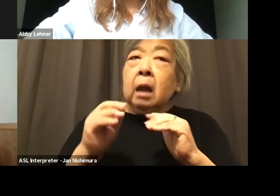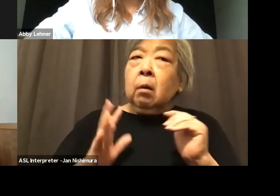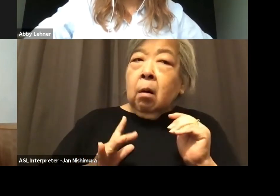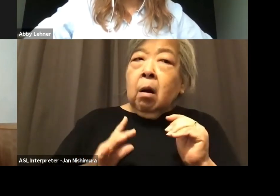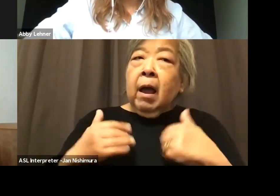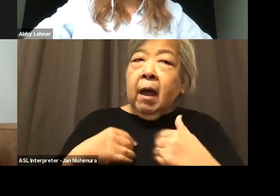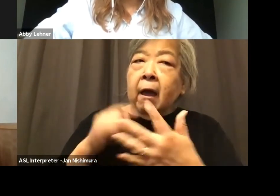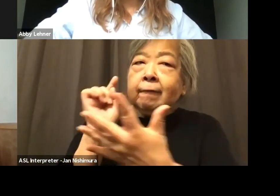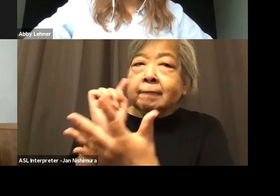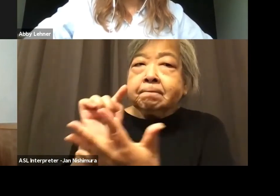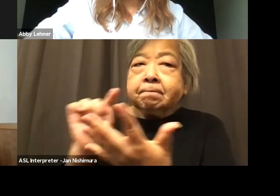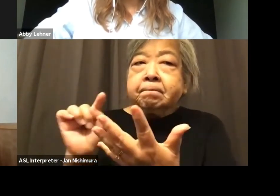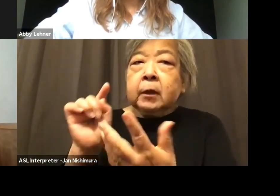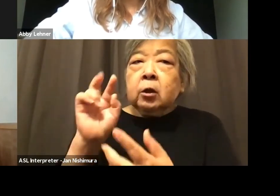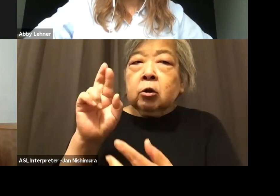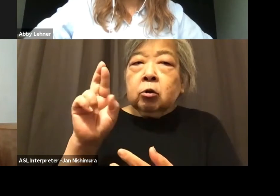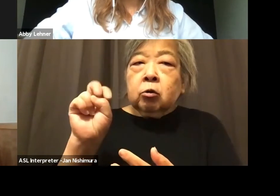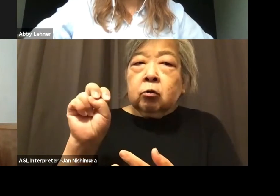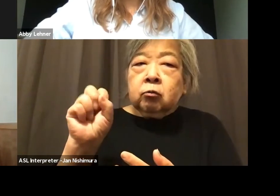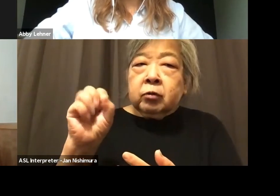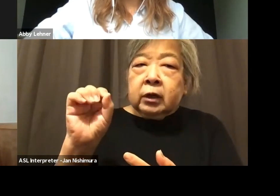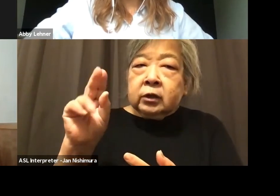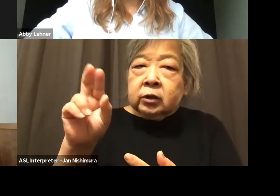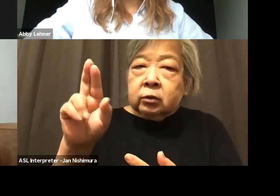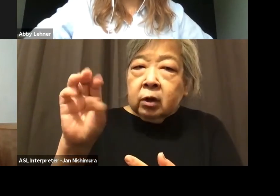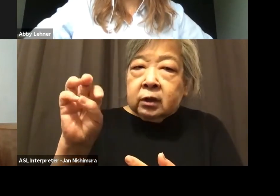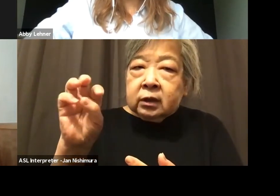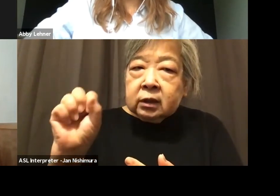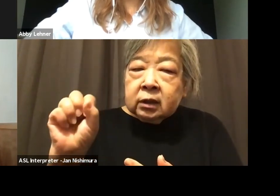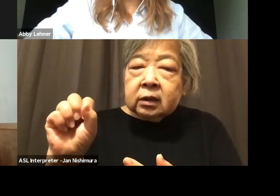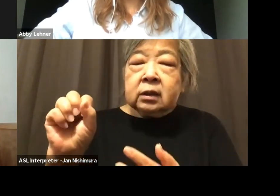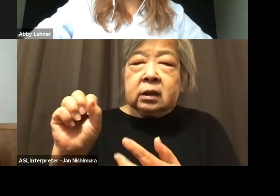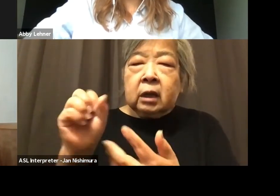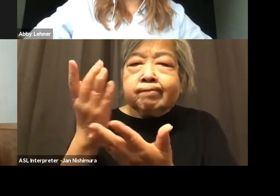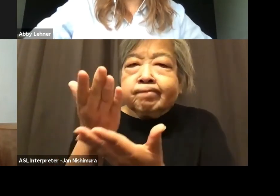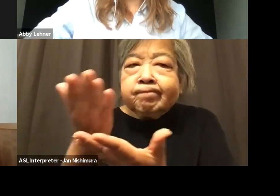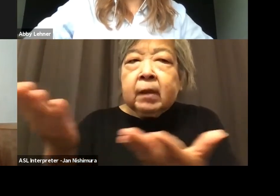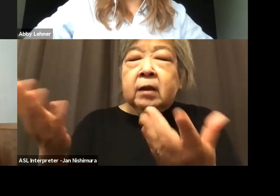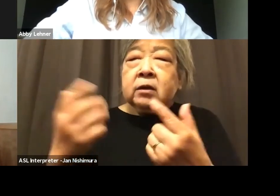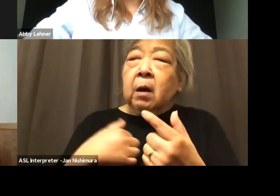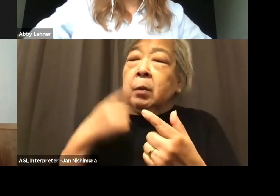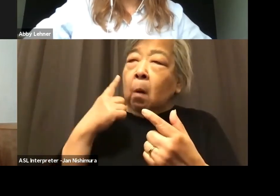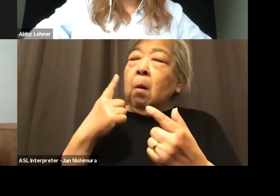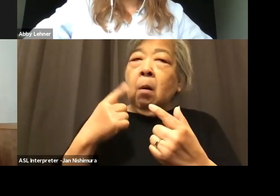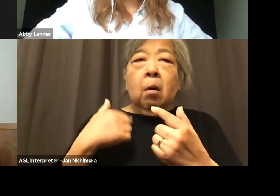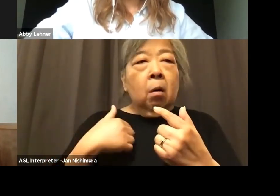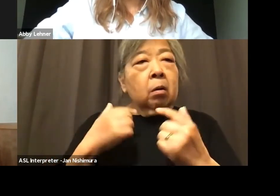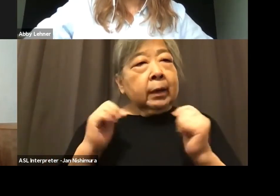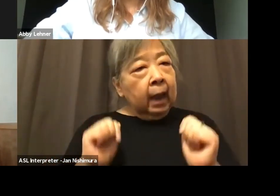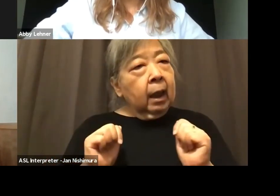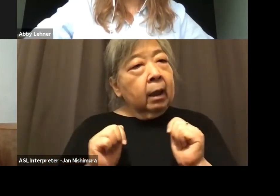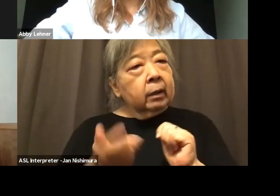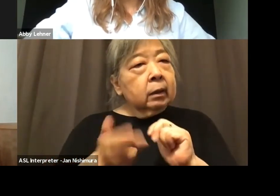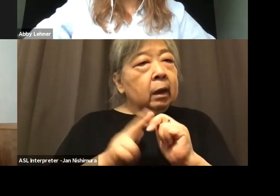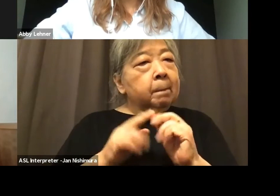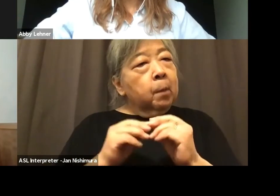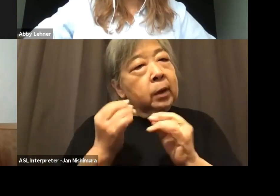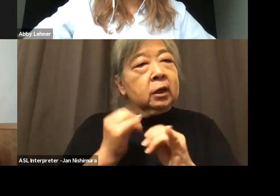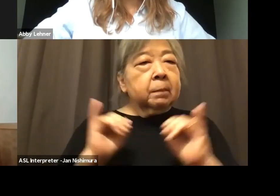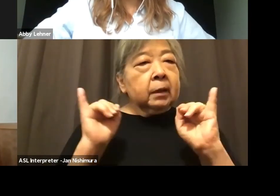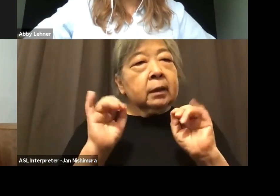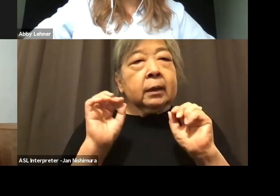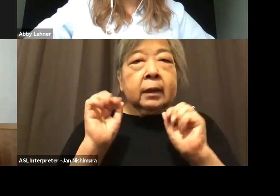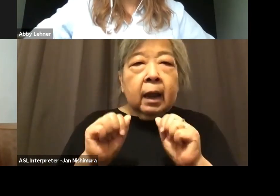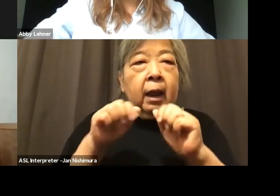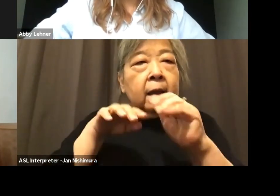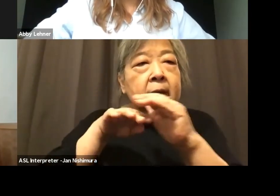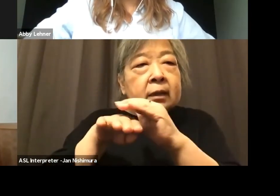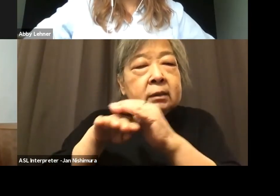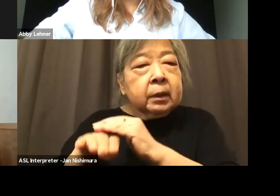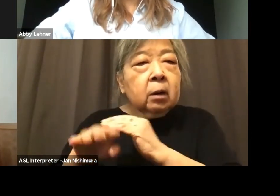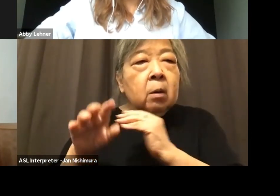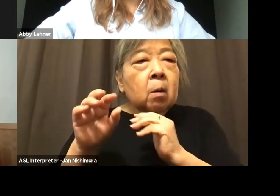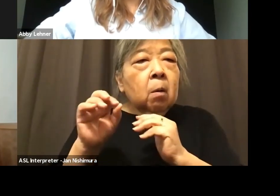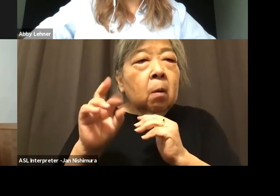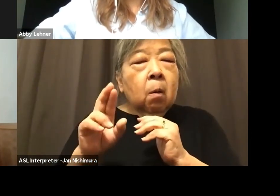I felt I was more independent in terms of accessibility of websites or e-commerce, apps,